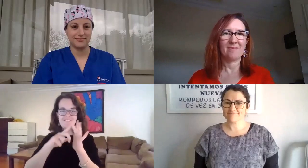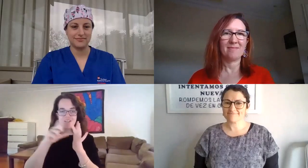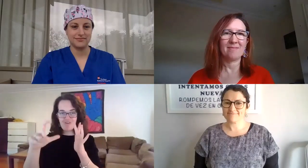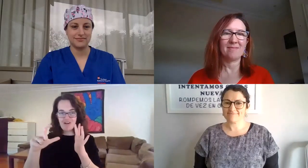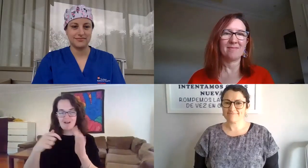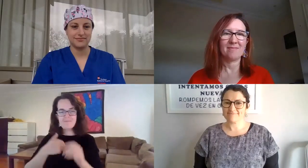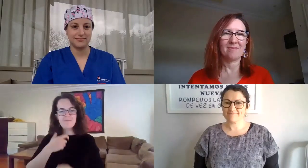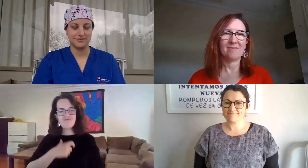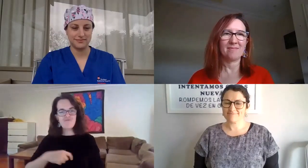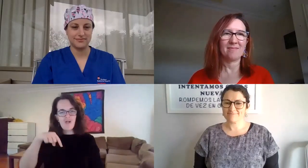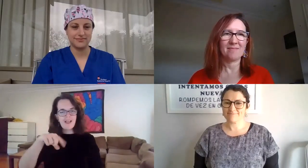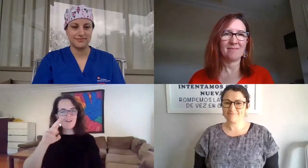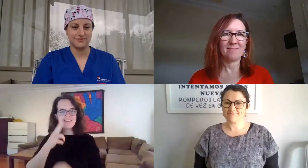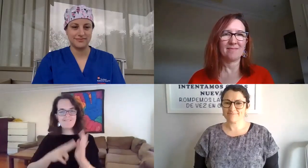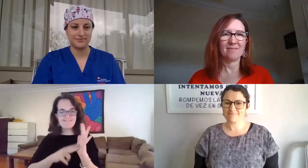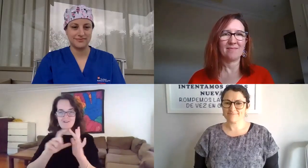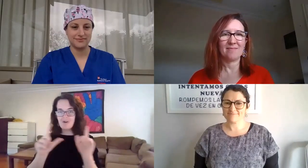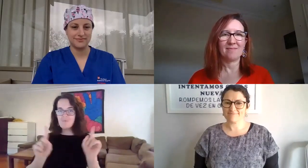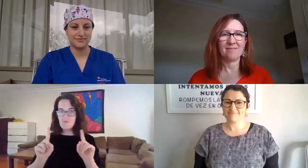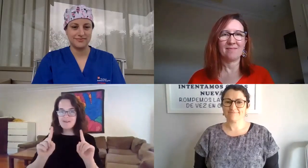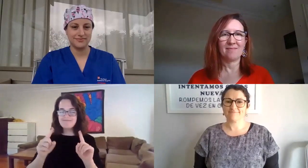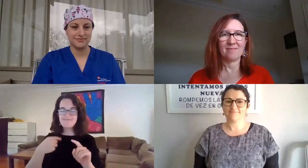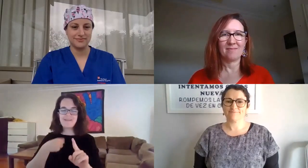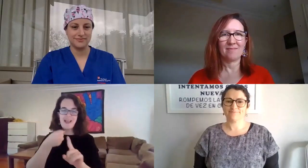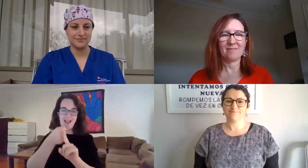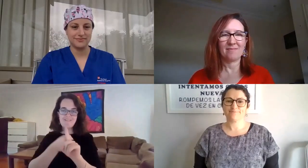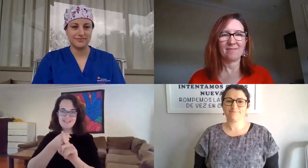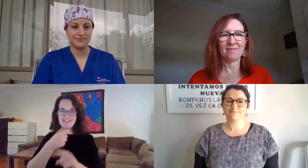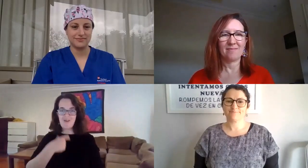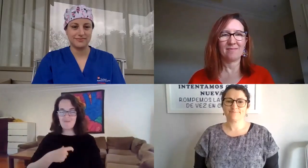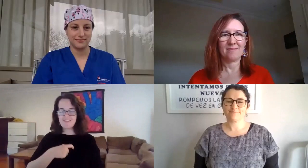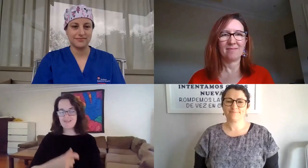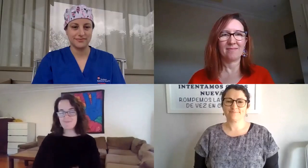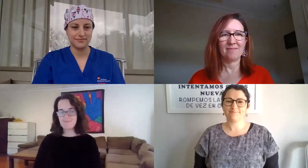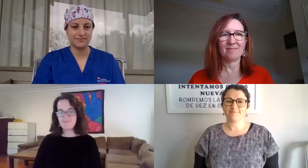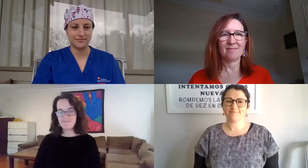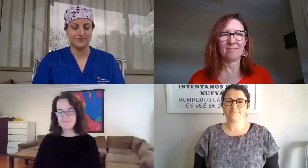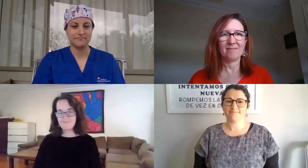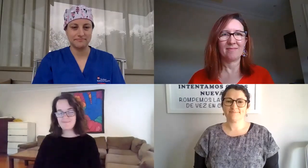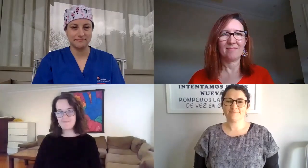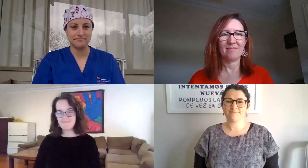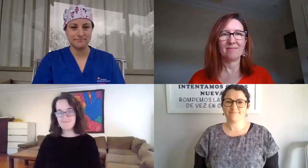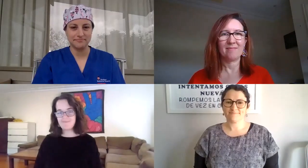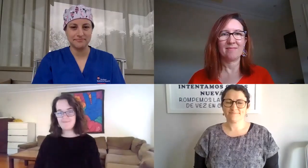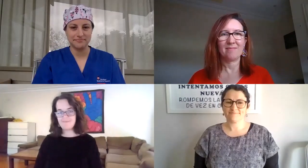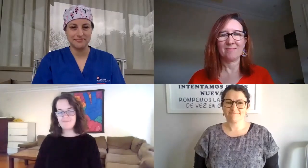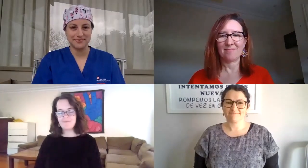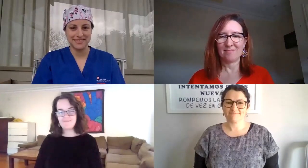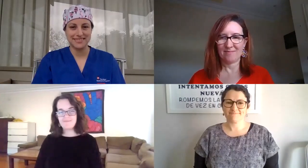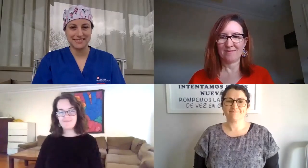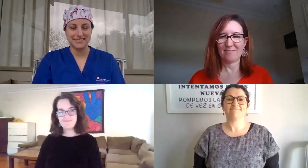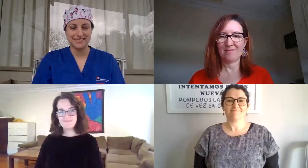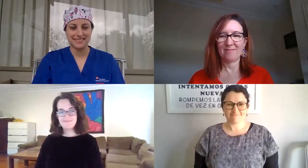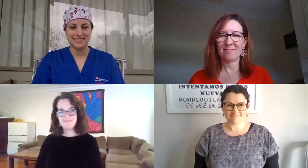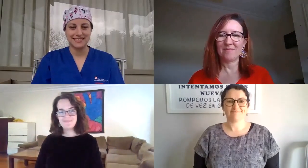here at Deaf Victoria and my role is an advocacy officer.